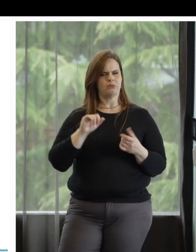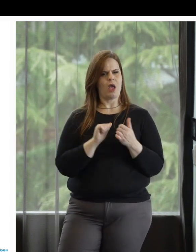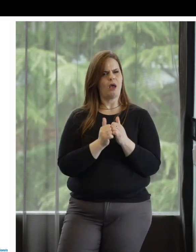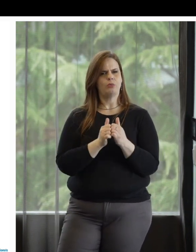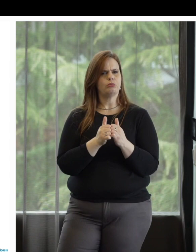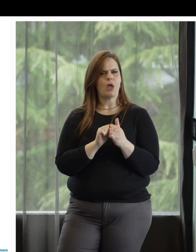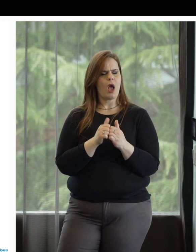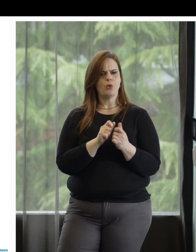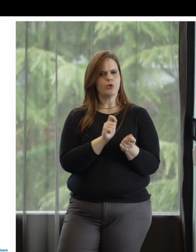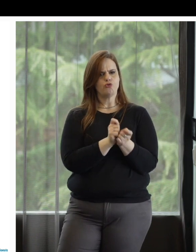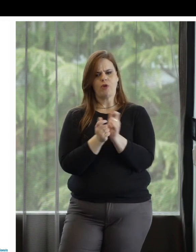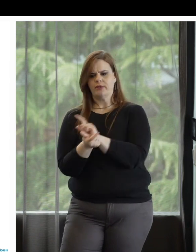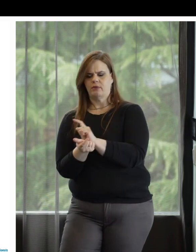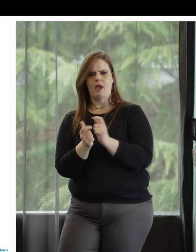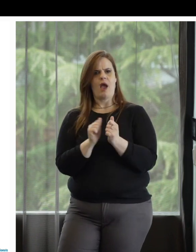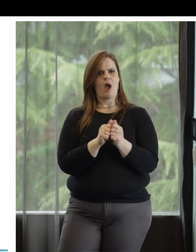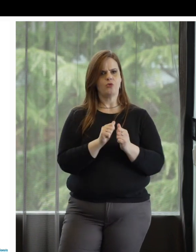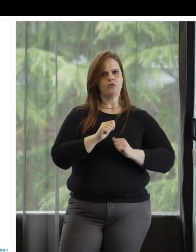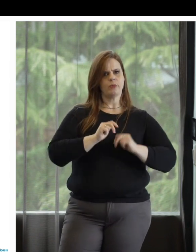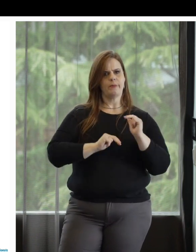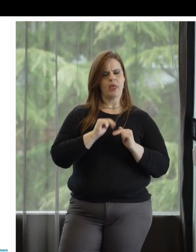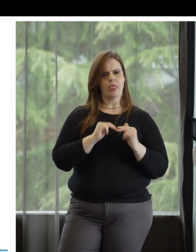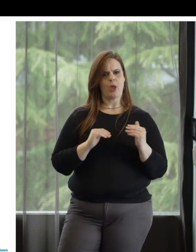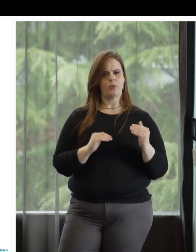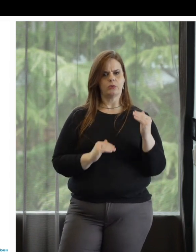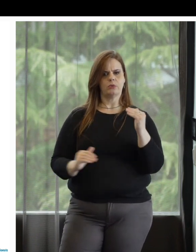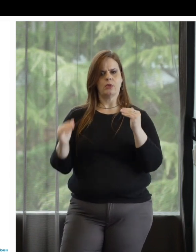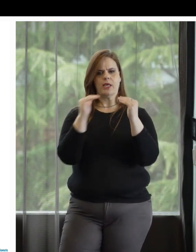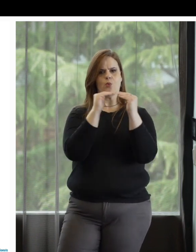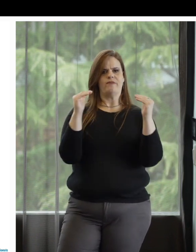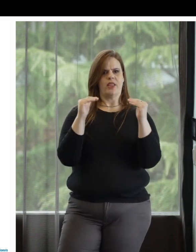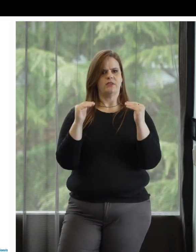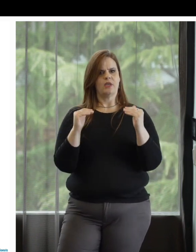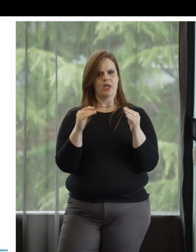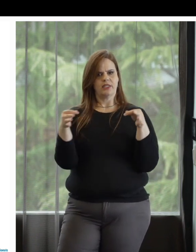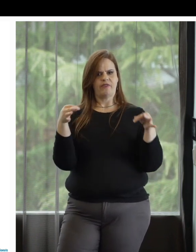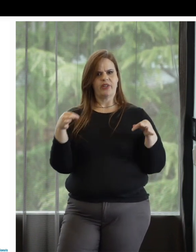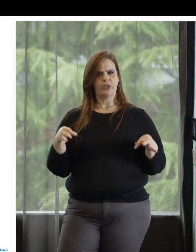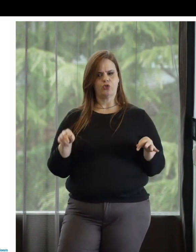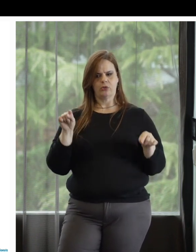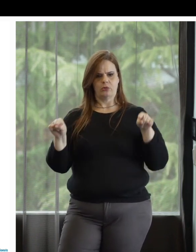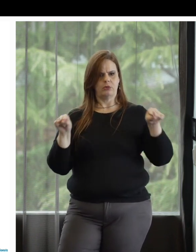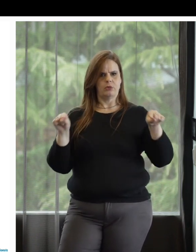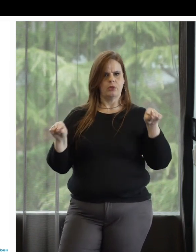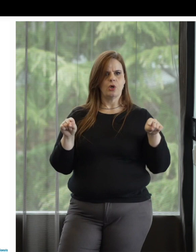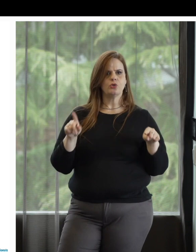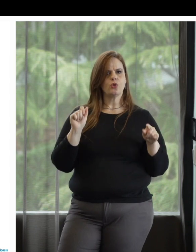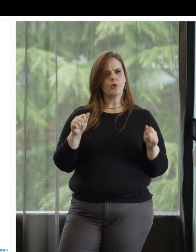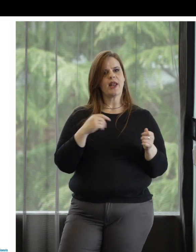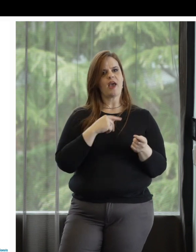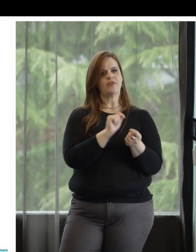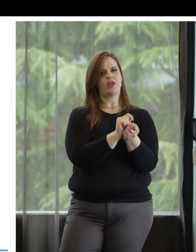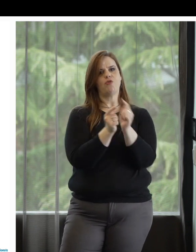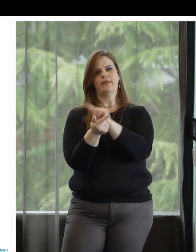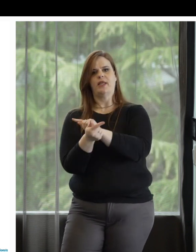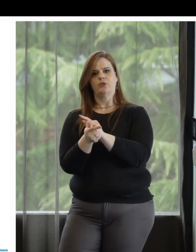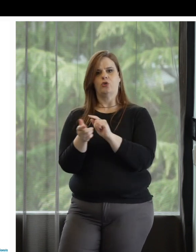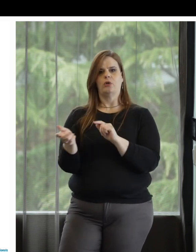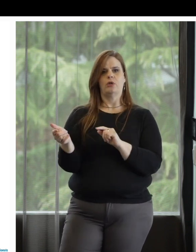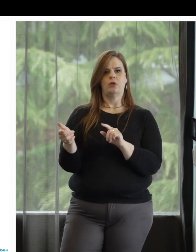do you build those equivalency definitions so that you can make those translations. Metadata